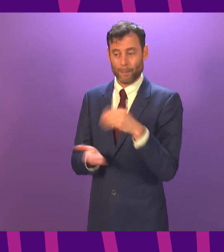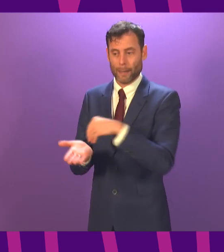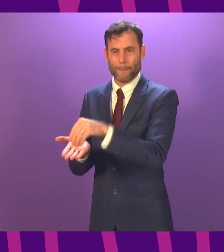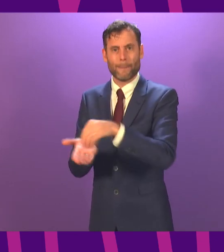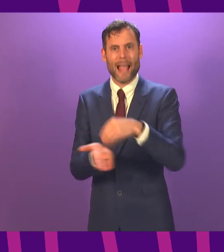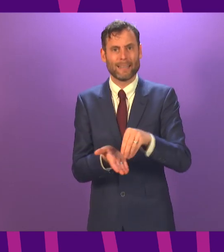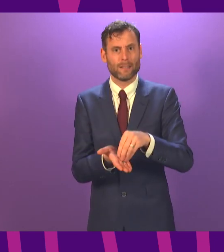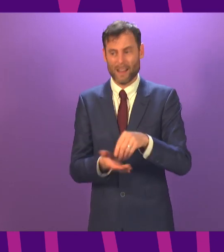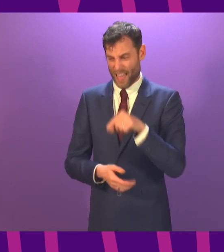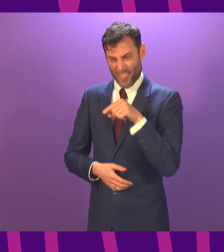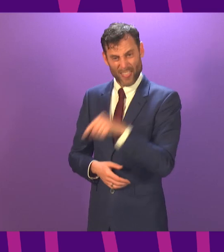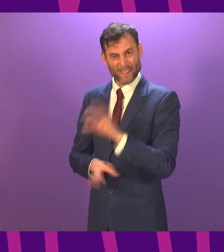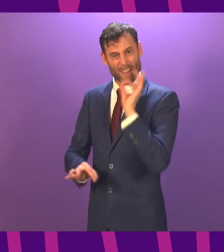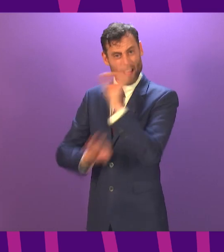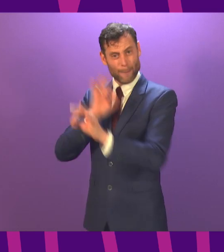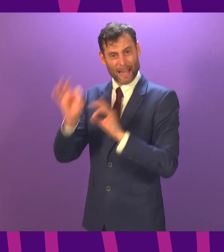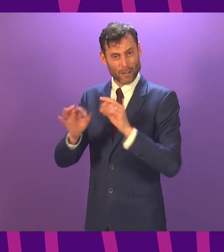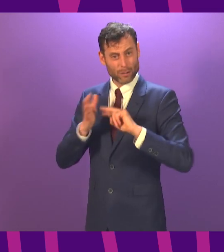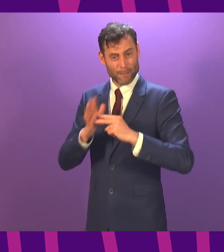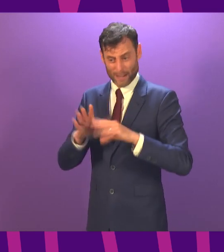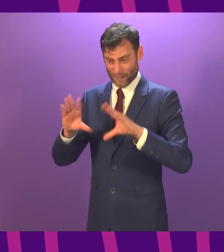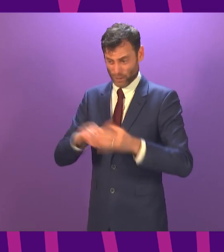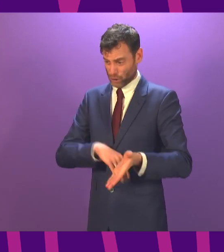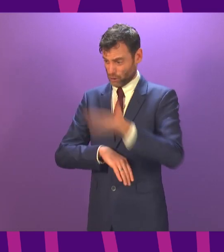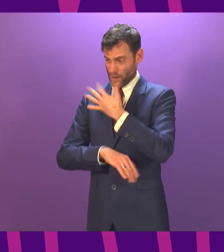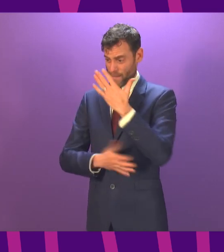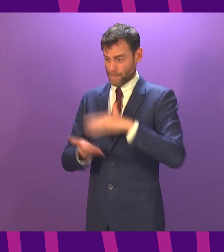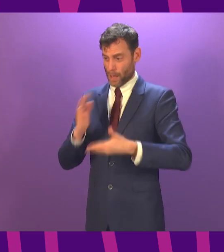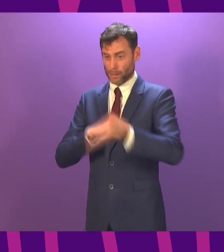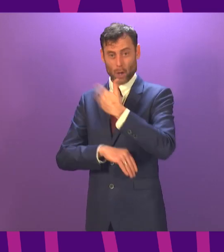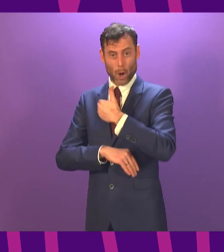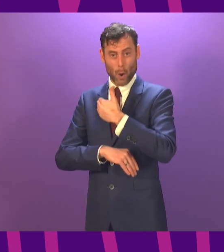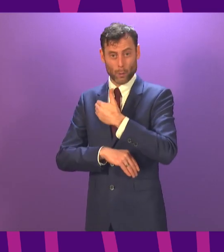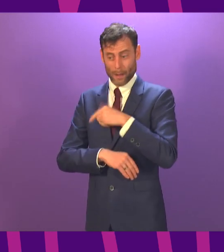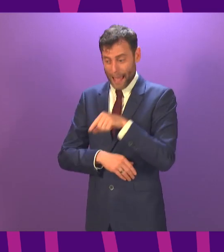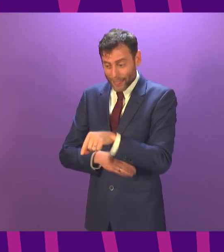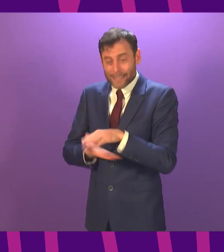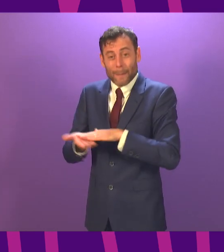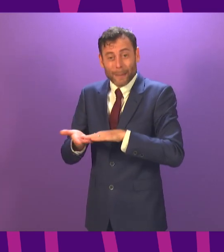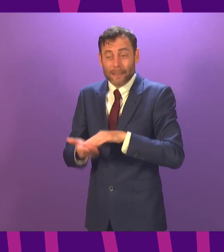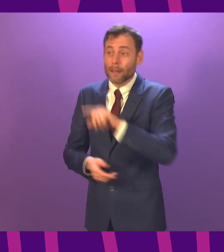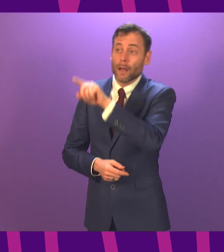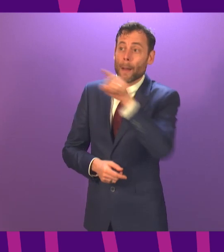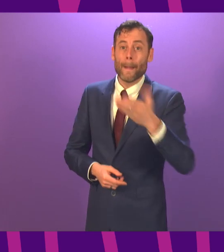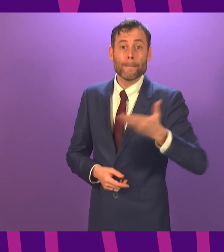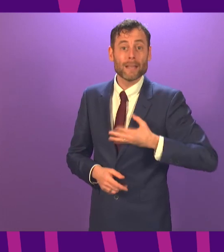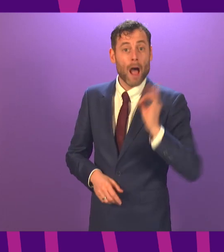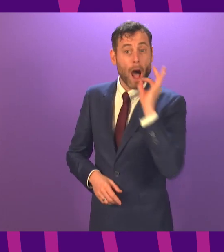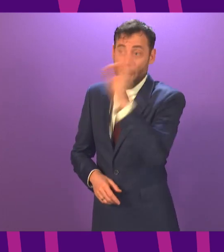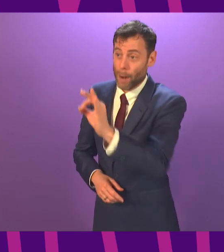months ago. Five months on, 15,000 businesses are still waiting, and fewer than 500 applications